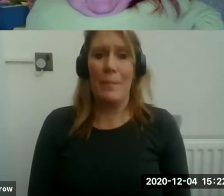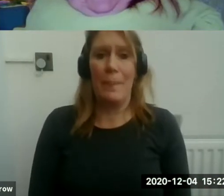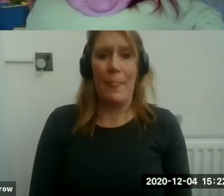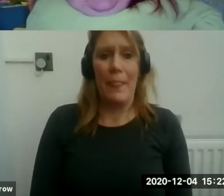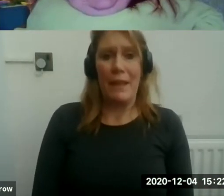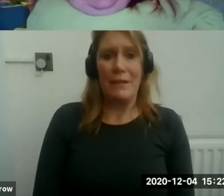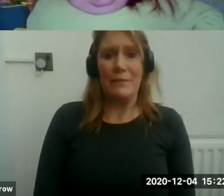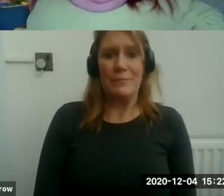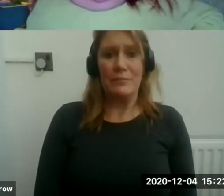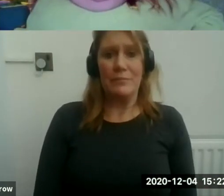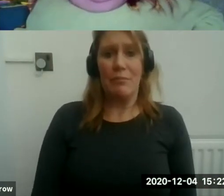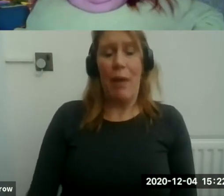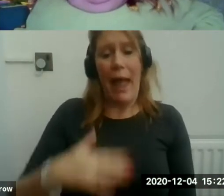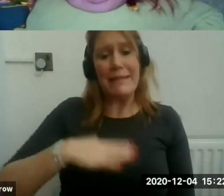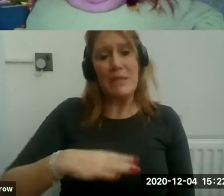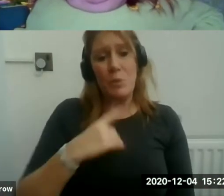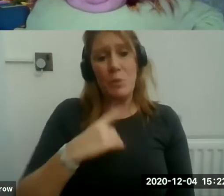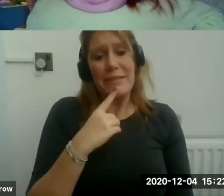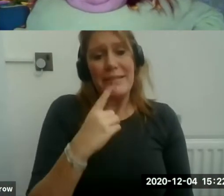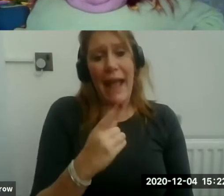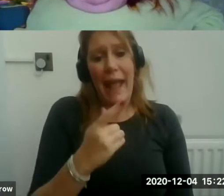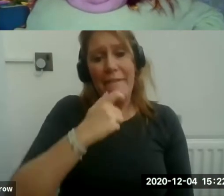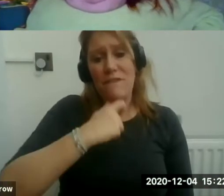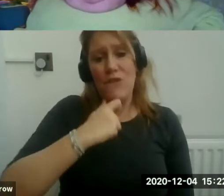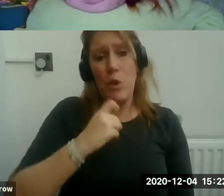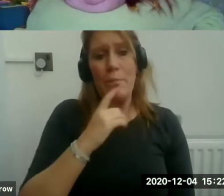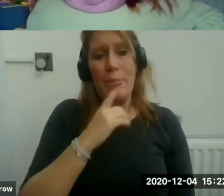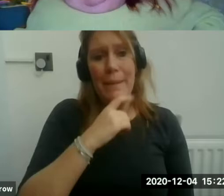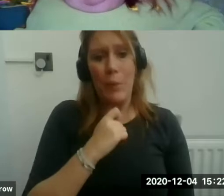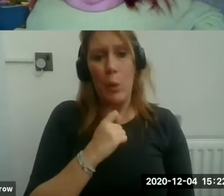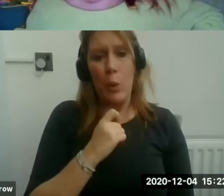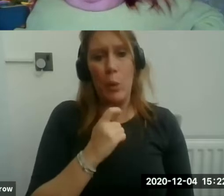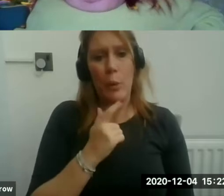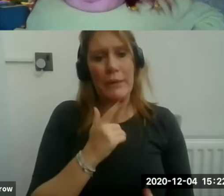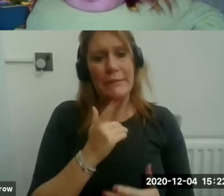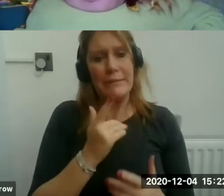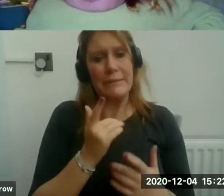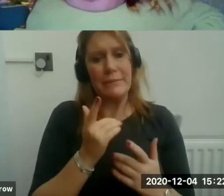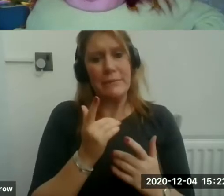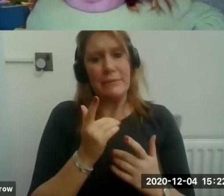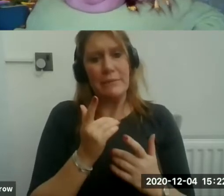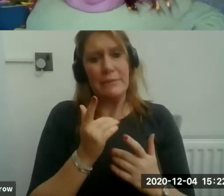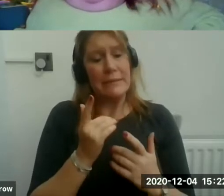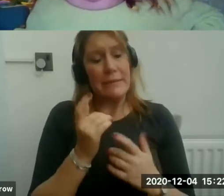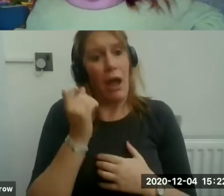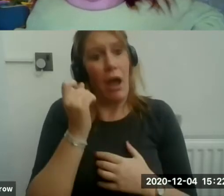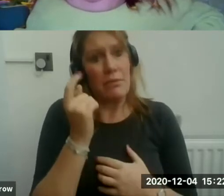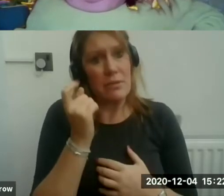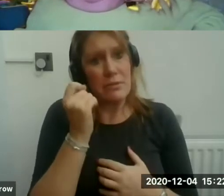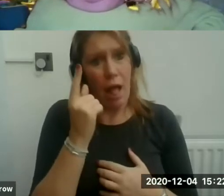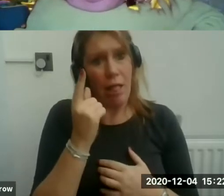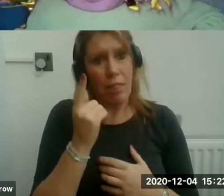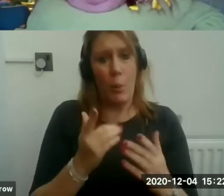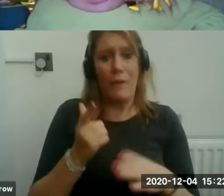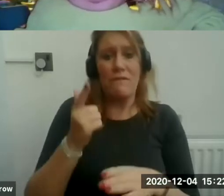people have had the misconception that we actually filmed it on Zoom so that when we